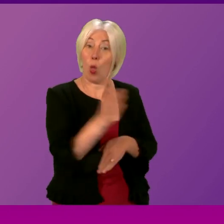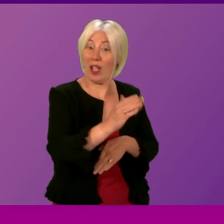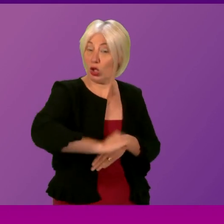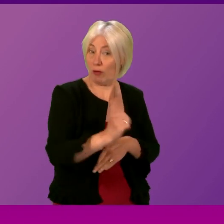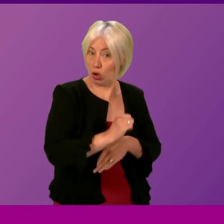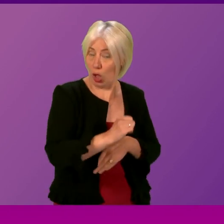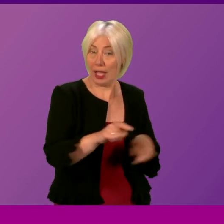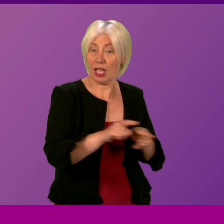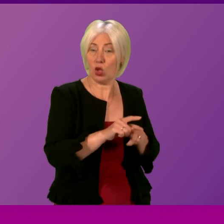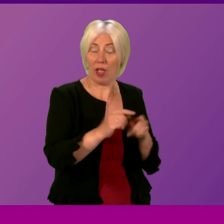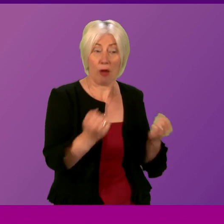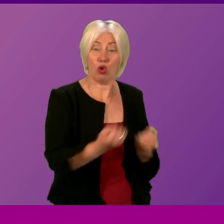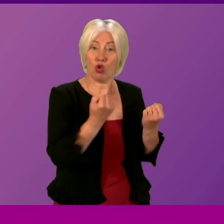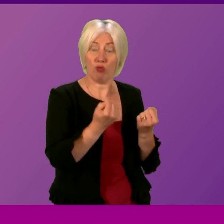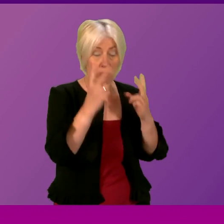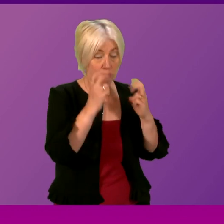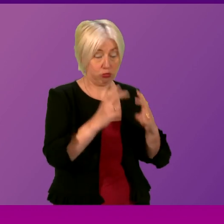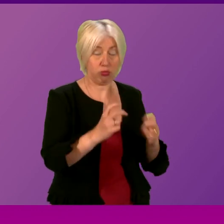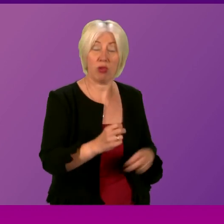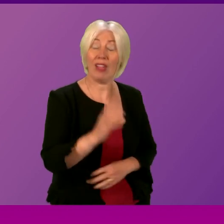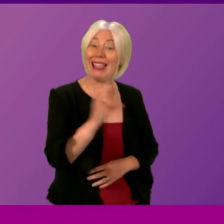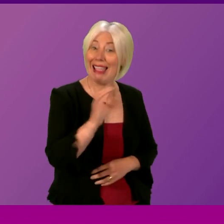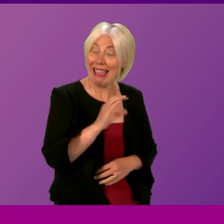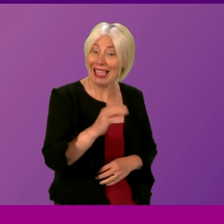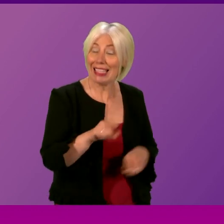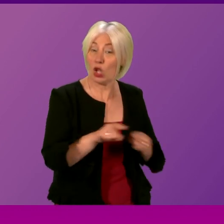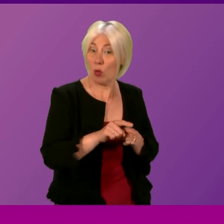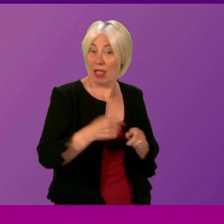strengths in cancer research and life science that we have in constituencies such as mine?